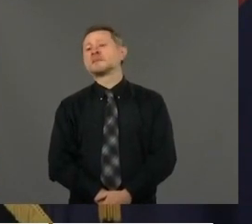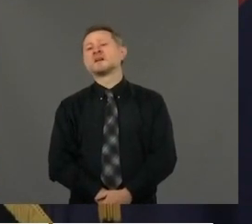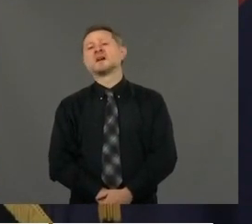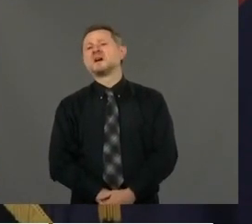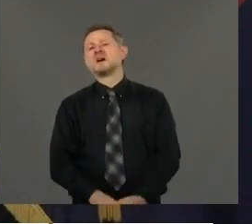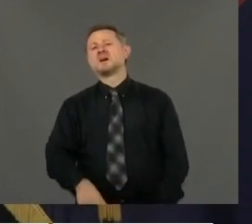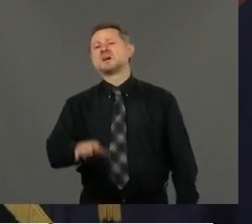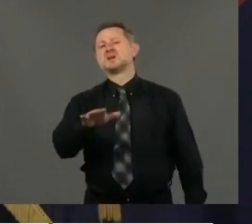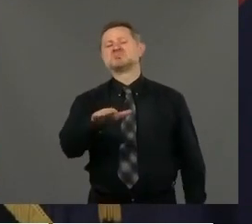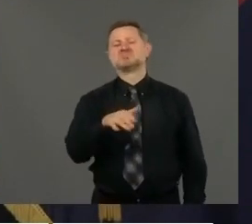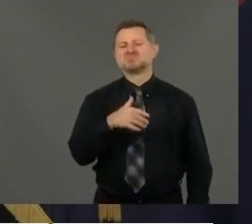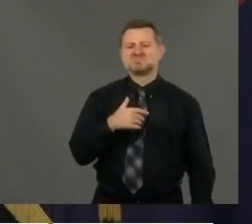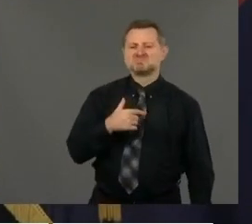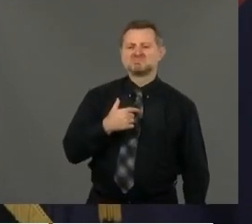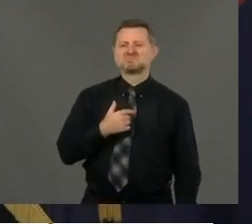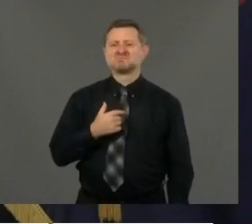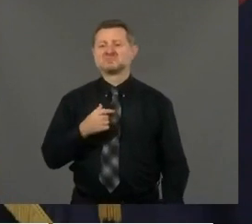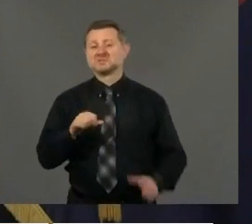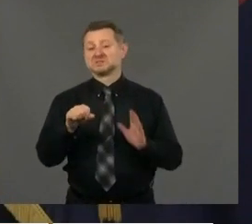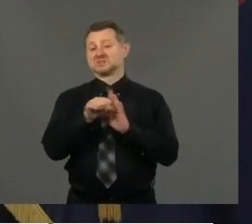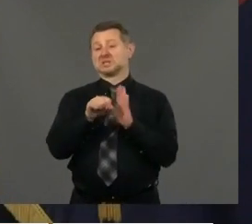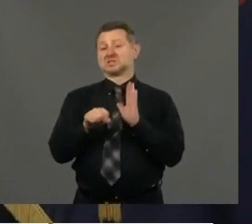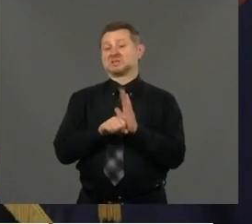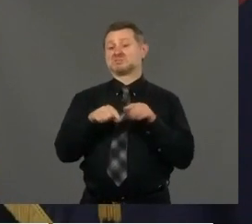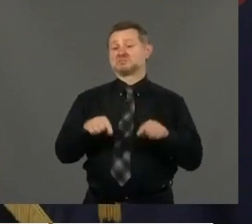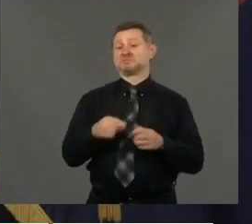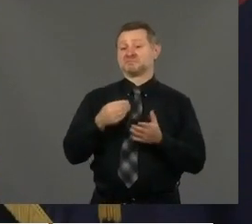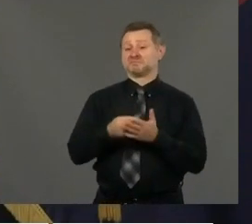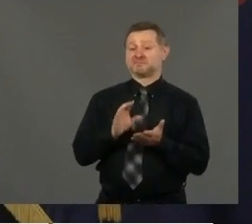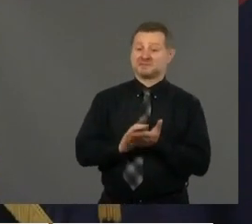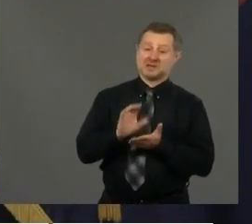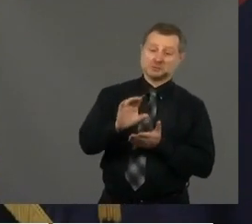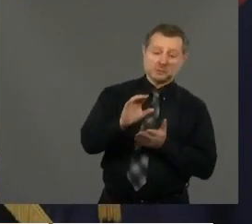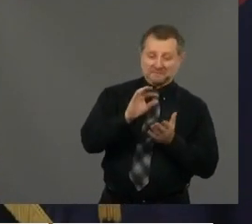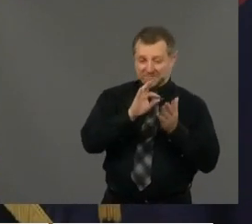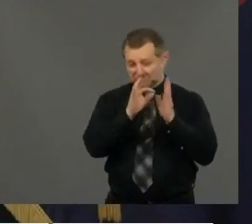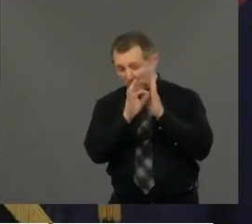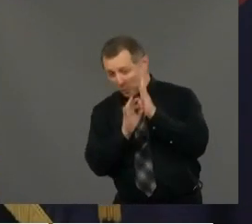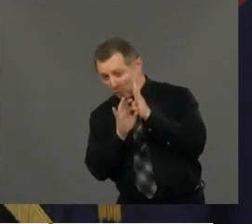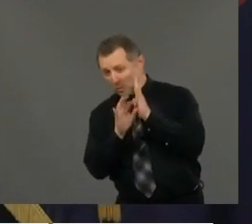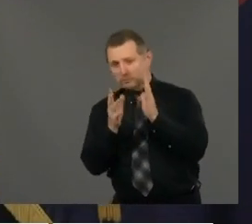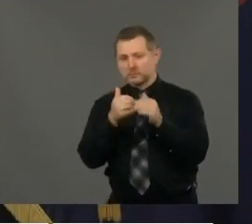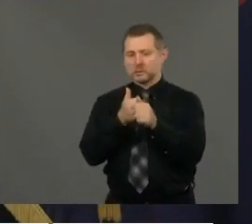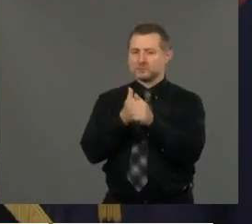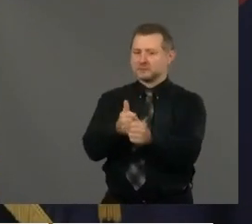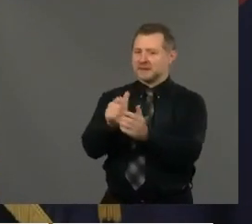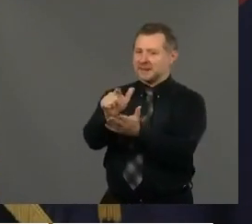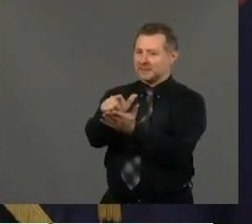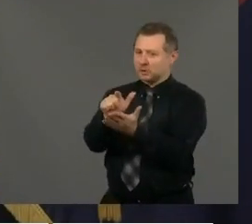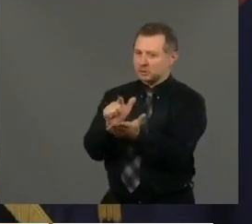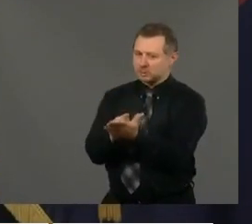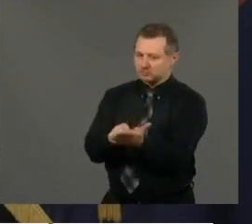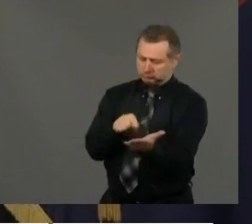QUESTION?